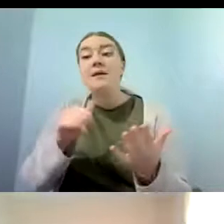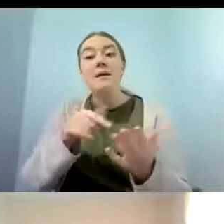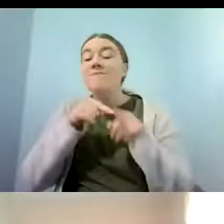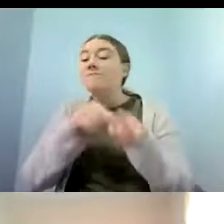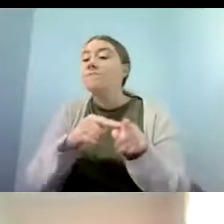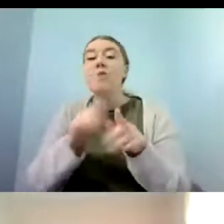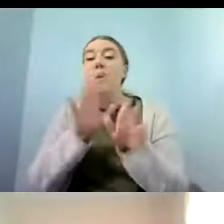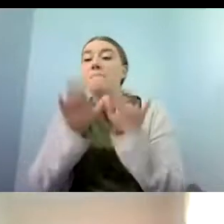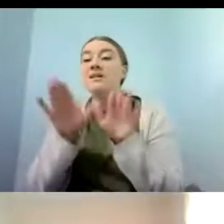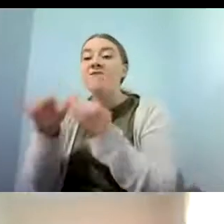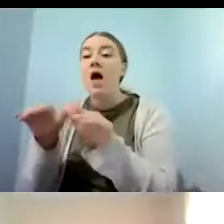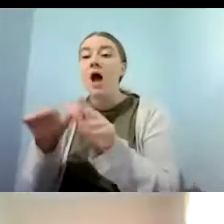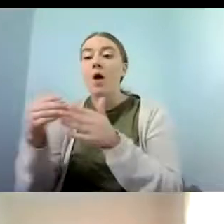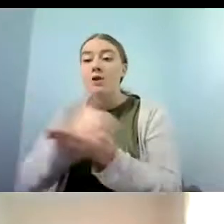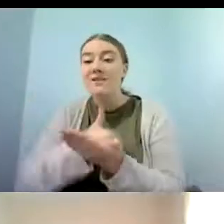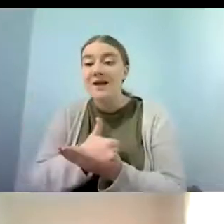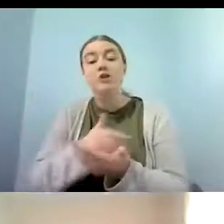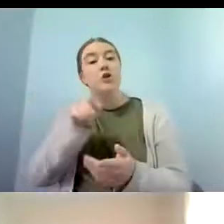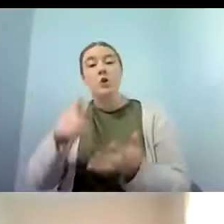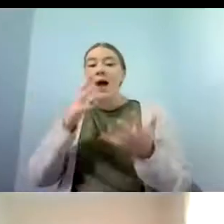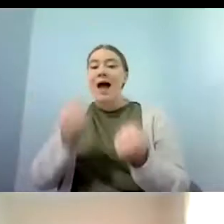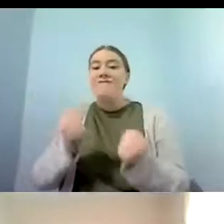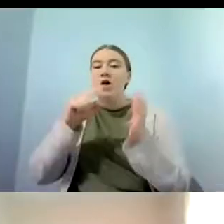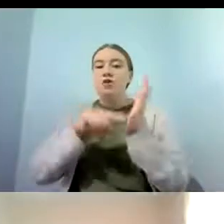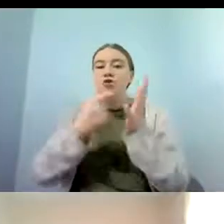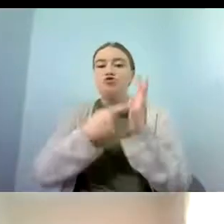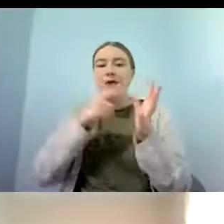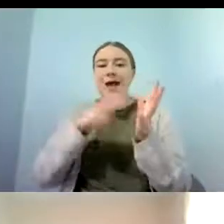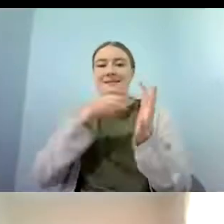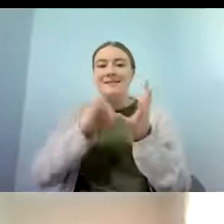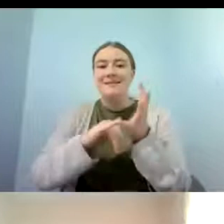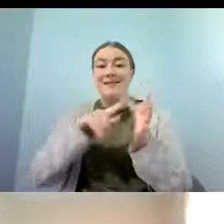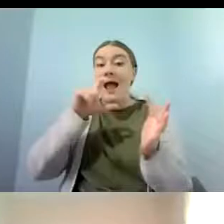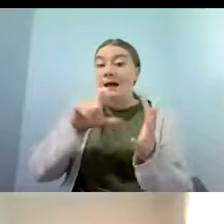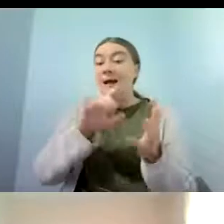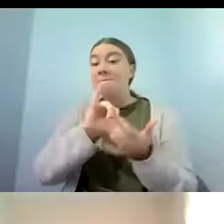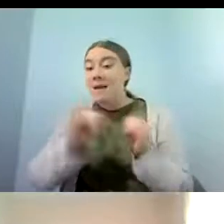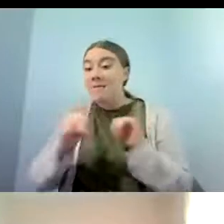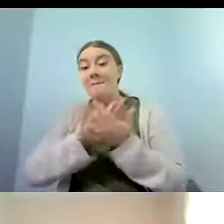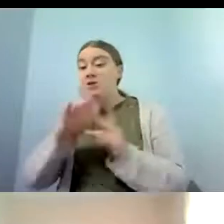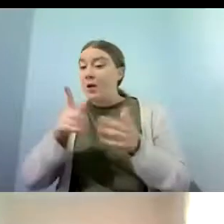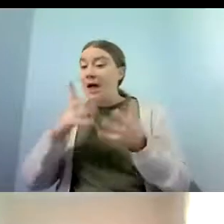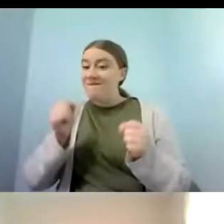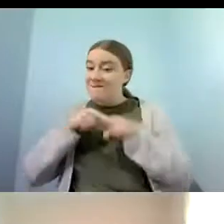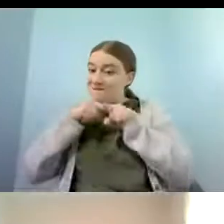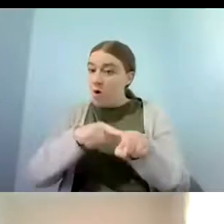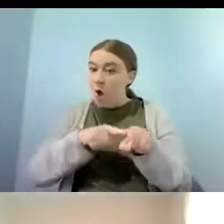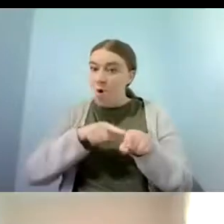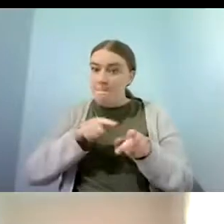you might have a transect to do and so you would walk a set route follow a set method and